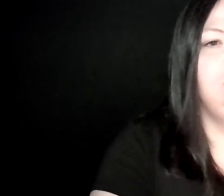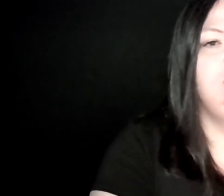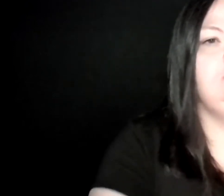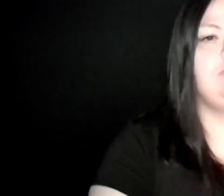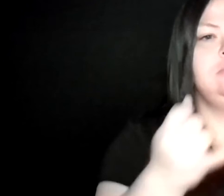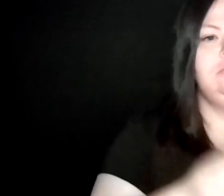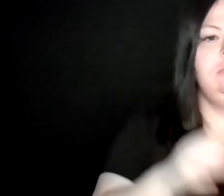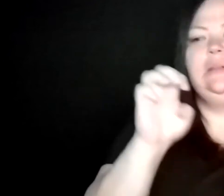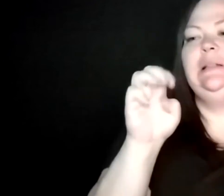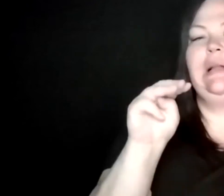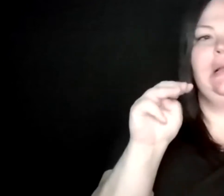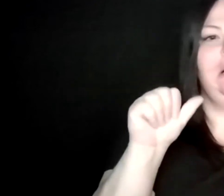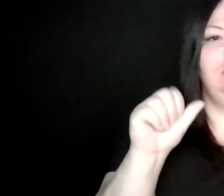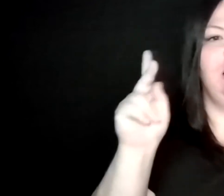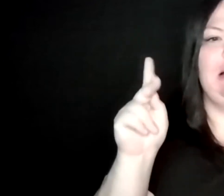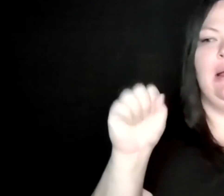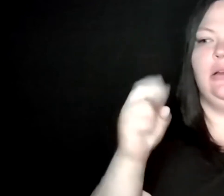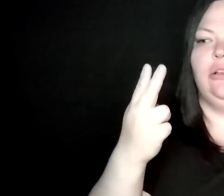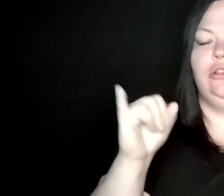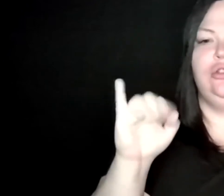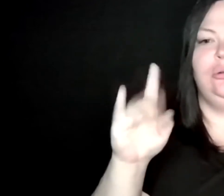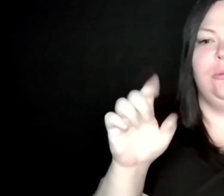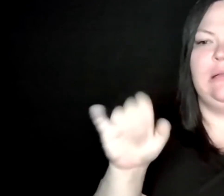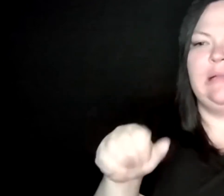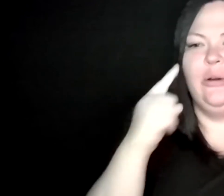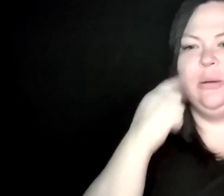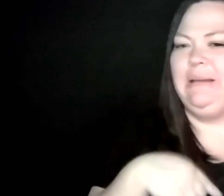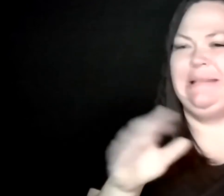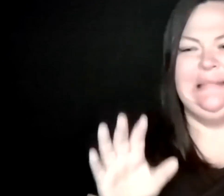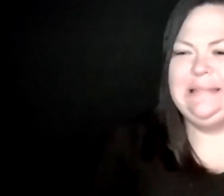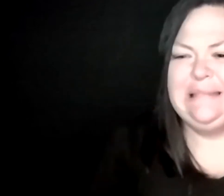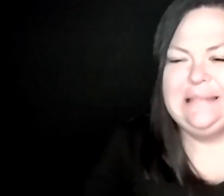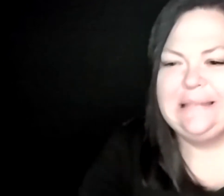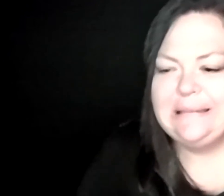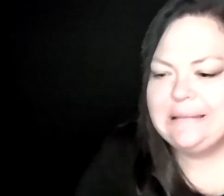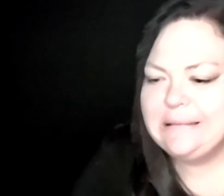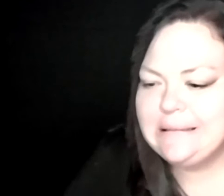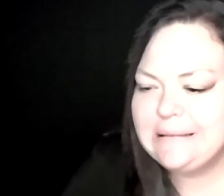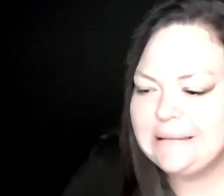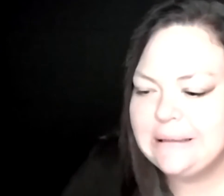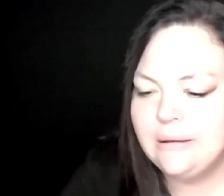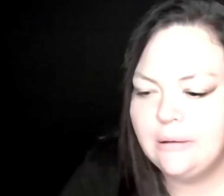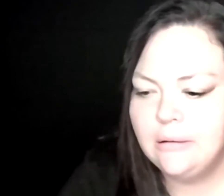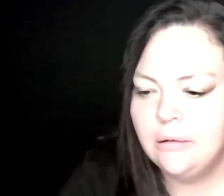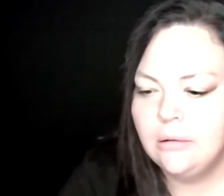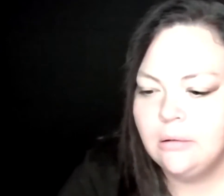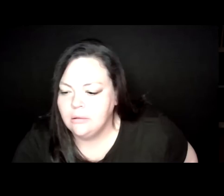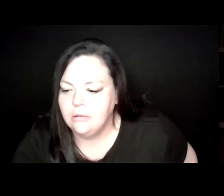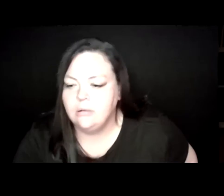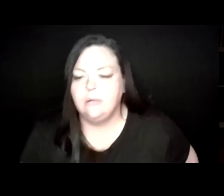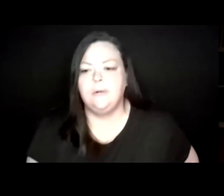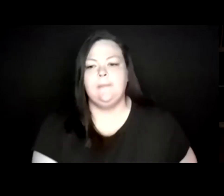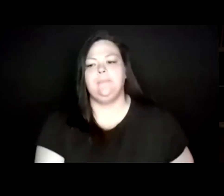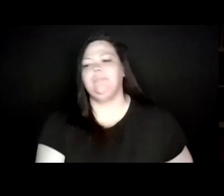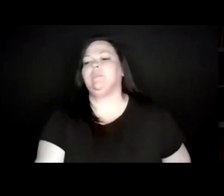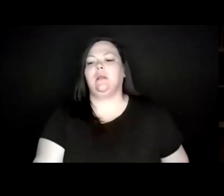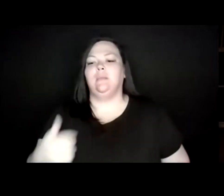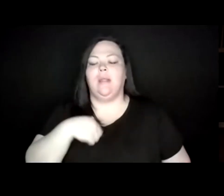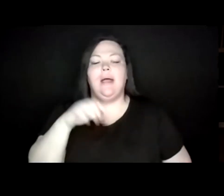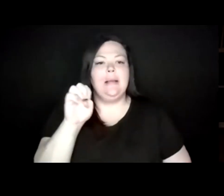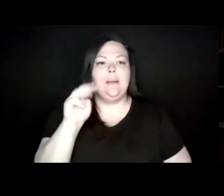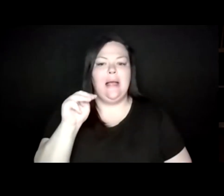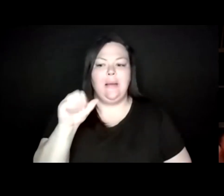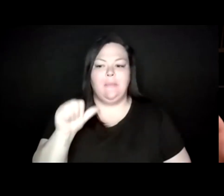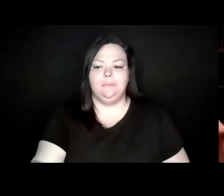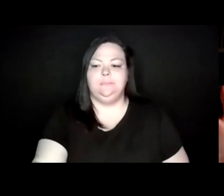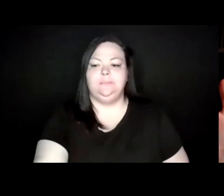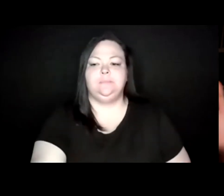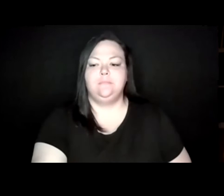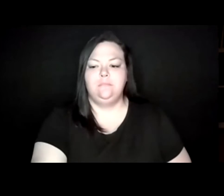Hi there, can you hear me? Okay, yes, great, thank you so much, um, I'm Emma, I am a white